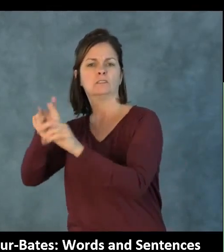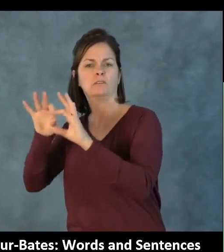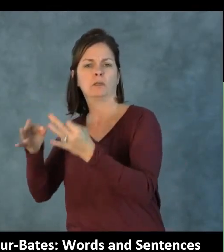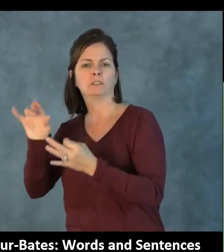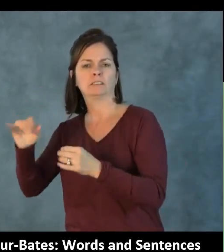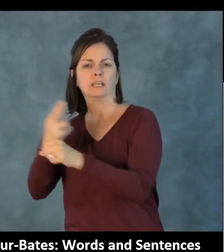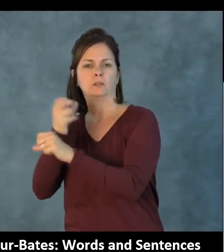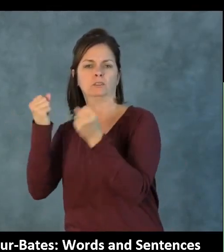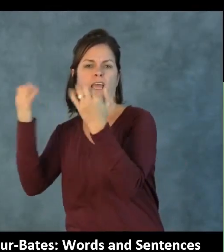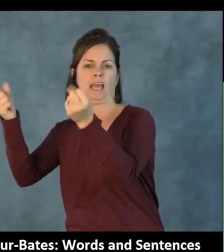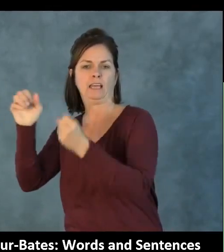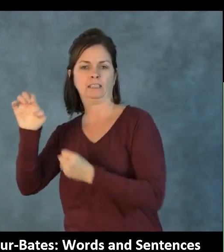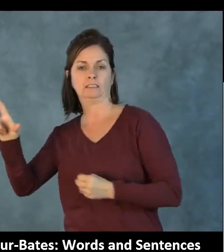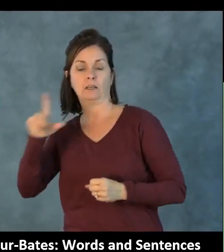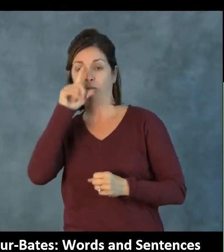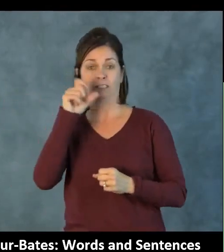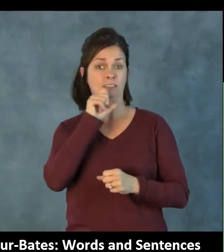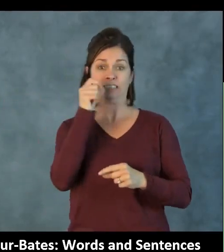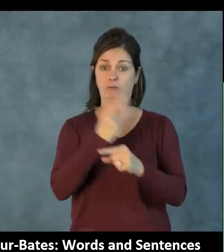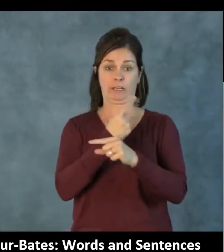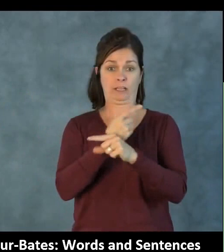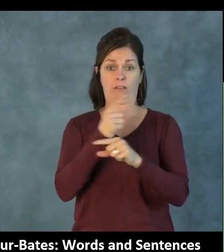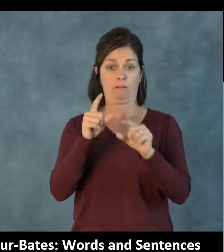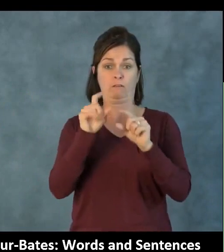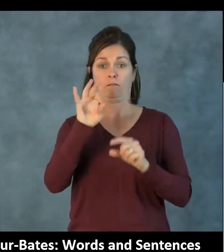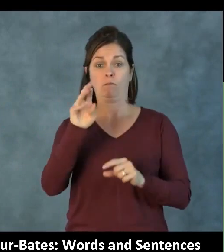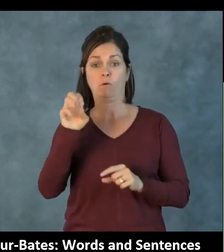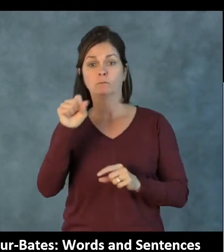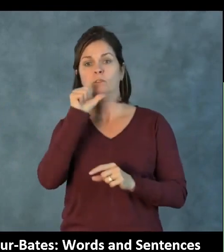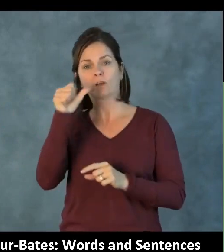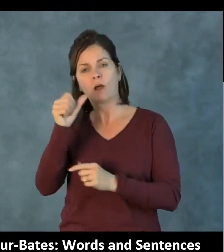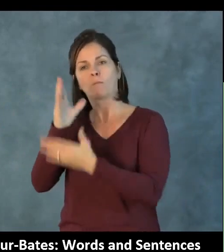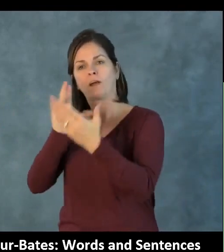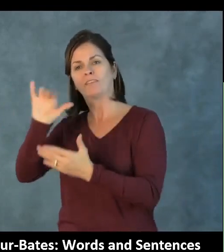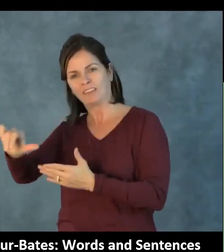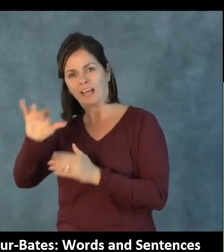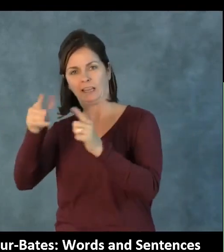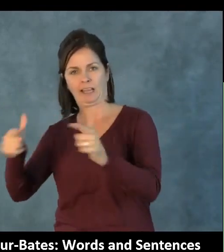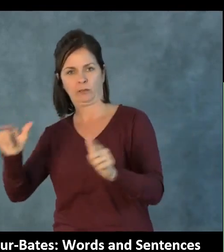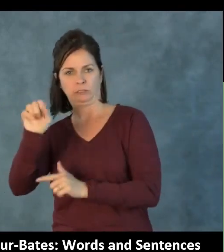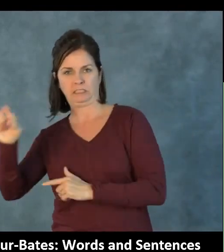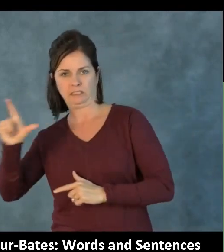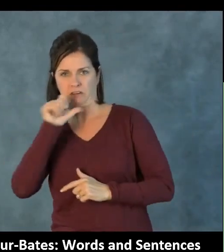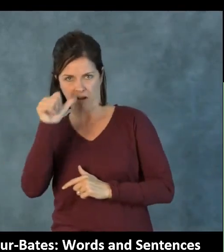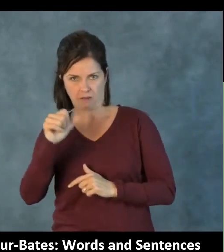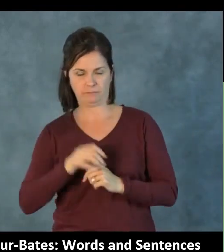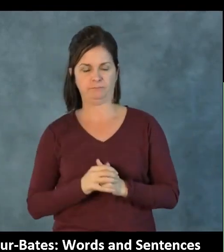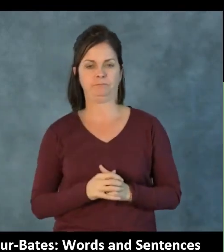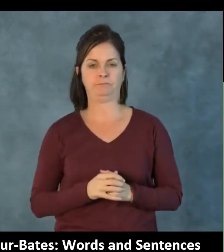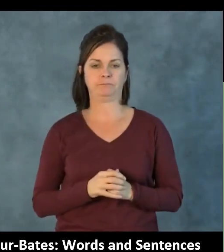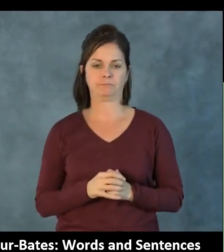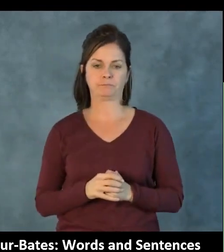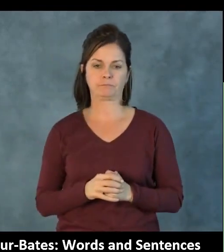because irregular forms are not part of that language.